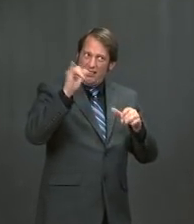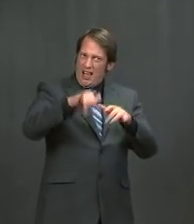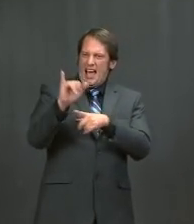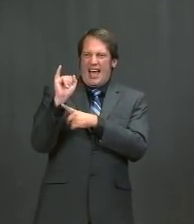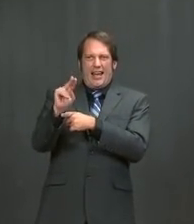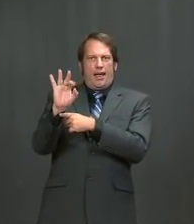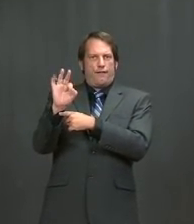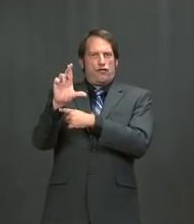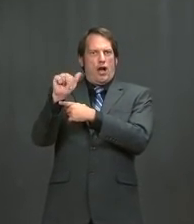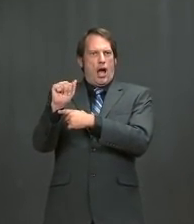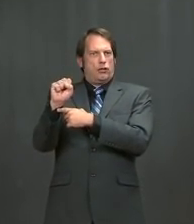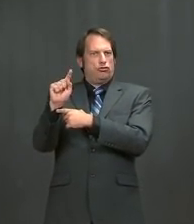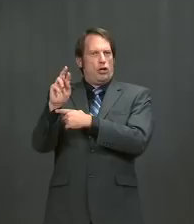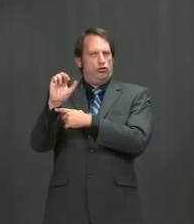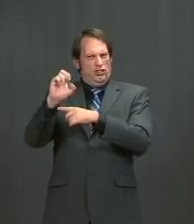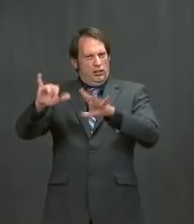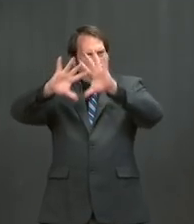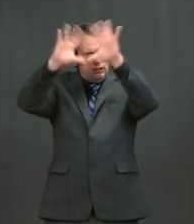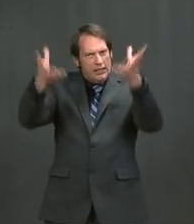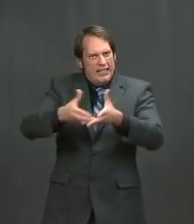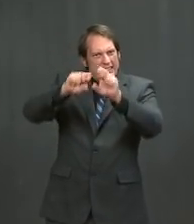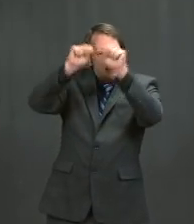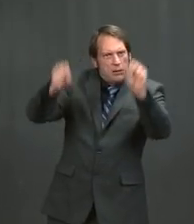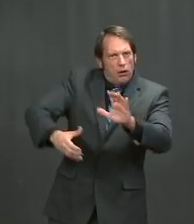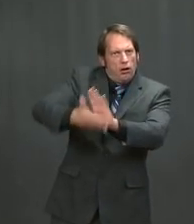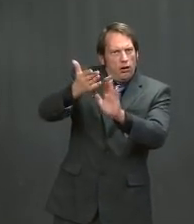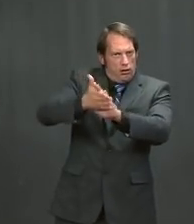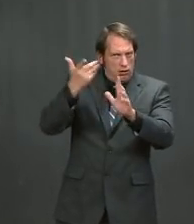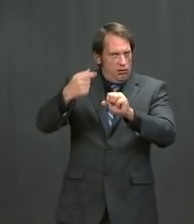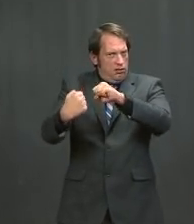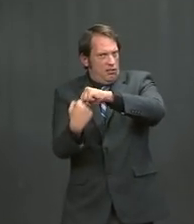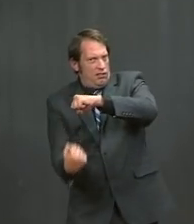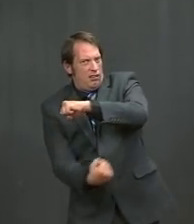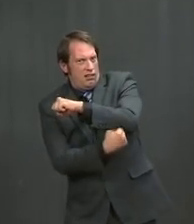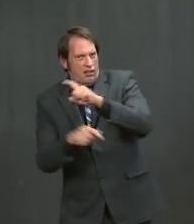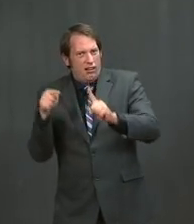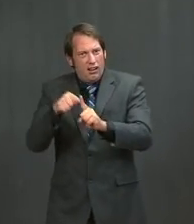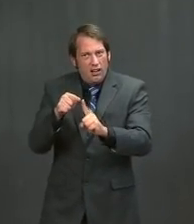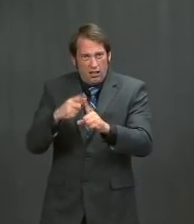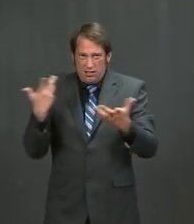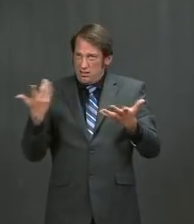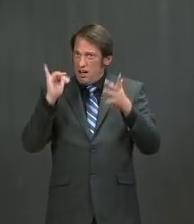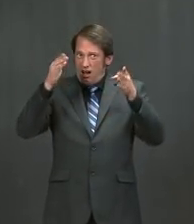is not infrastructure; he believes it is. Some don't believe that America's broadband capacity,